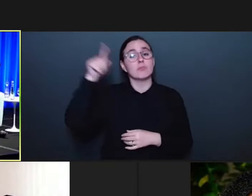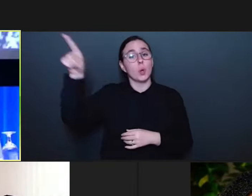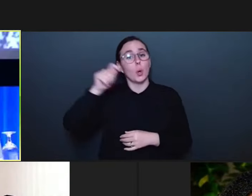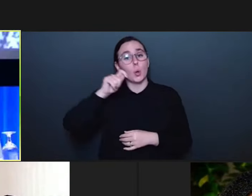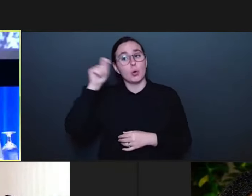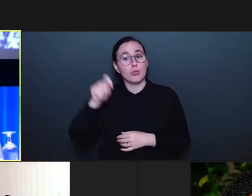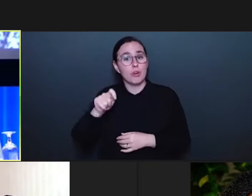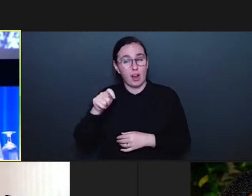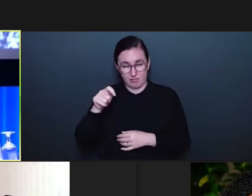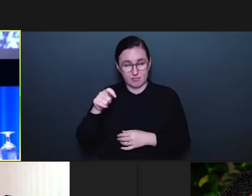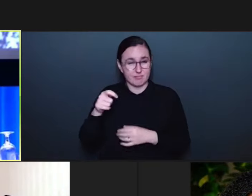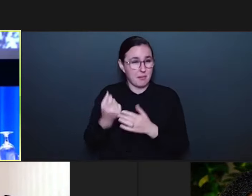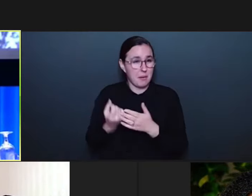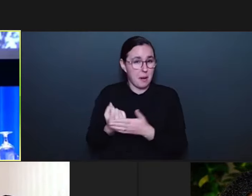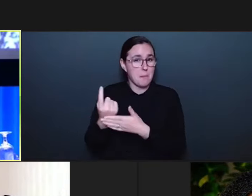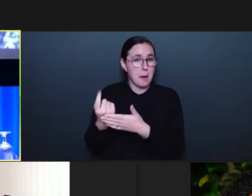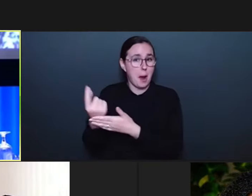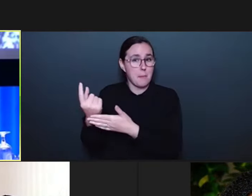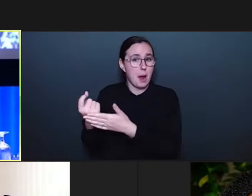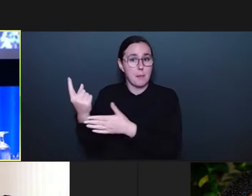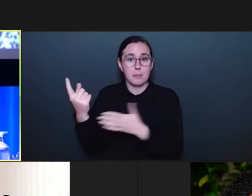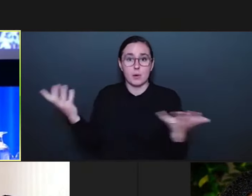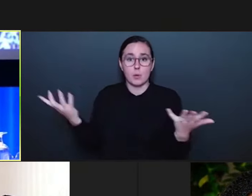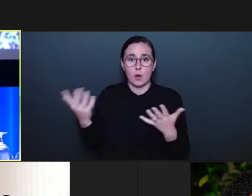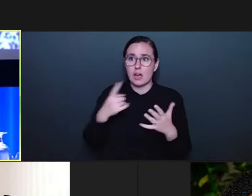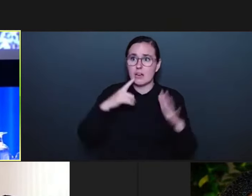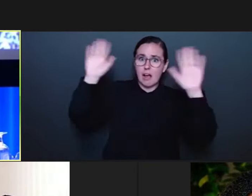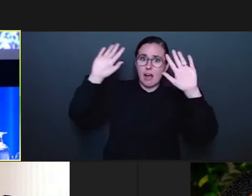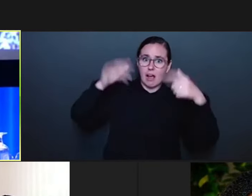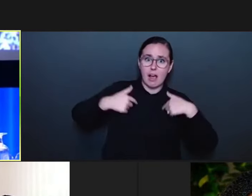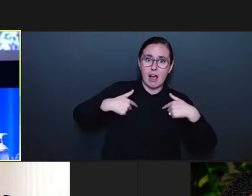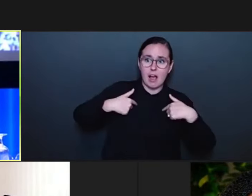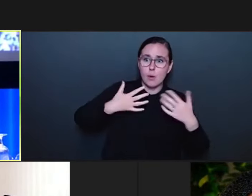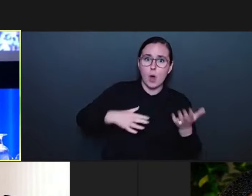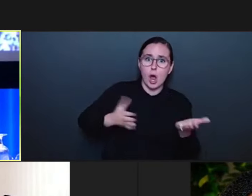access to services. You're looking at people who are excluded, you're looking at people who don't